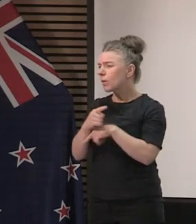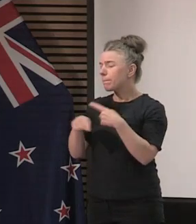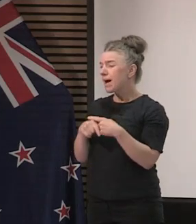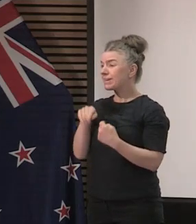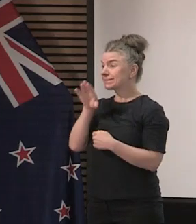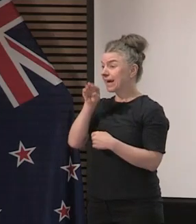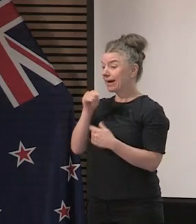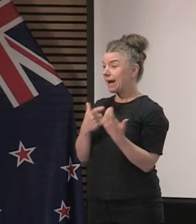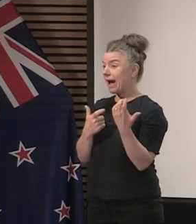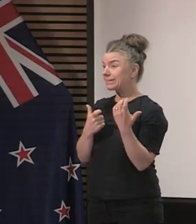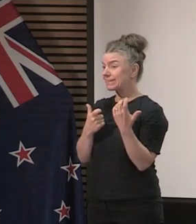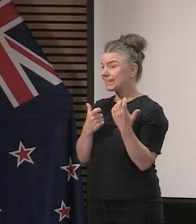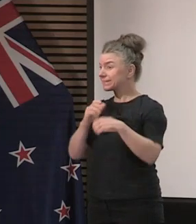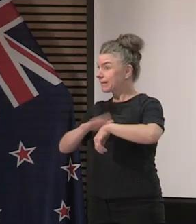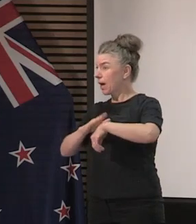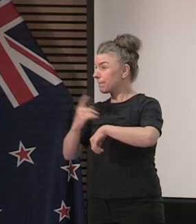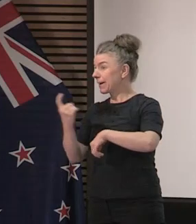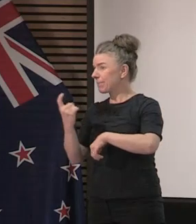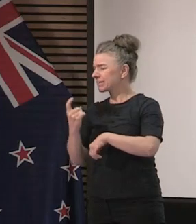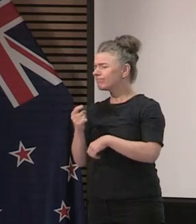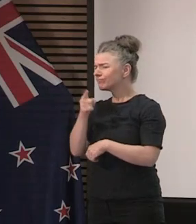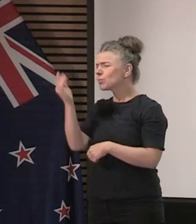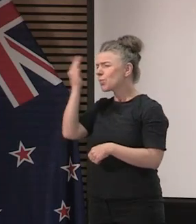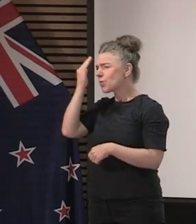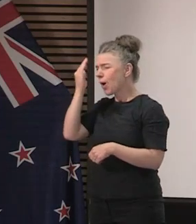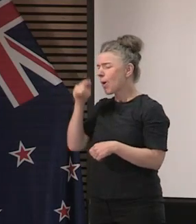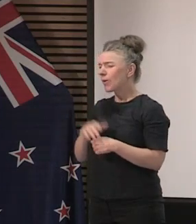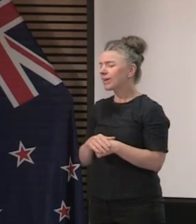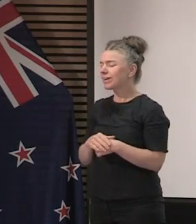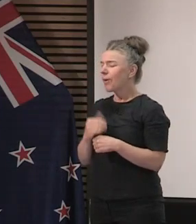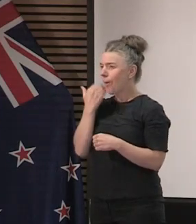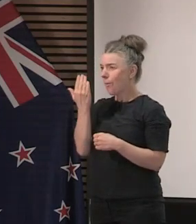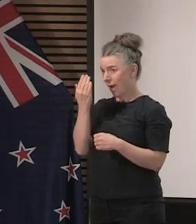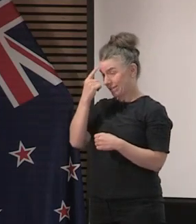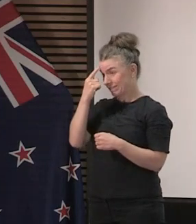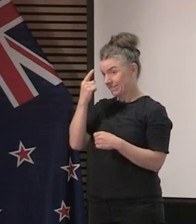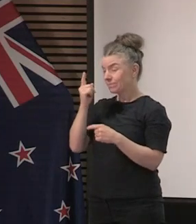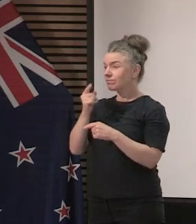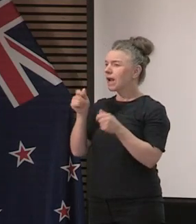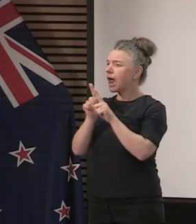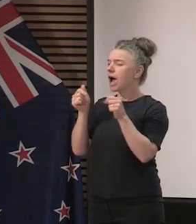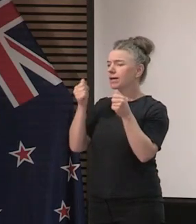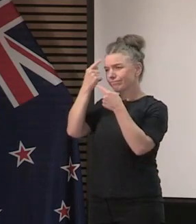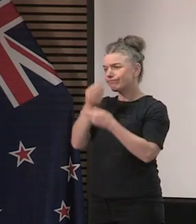travel, bubbles and activity. We have had discussion with fish and game about the duck hunting season. As many of you